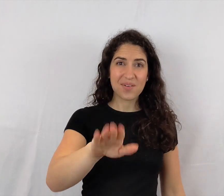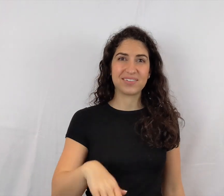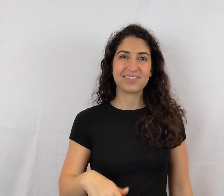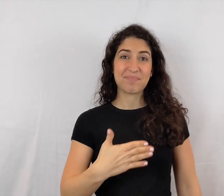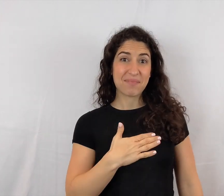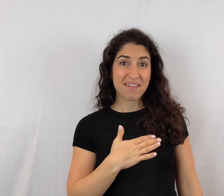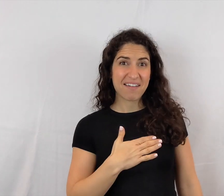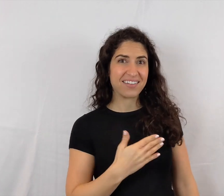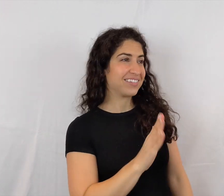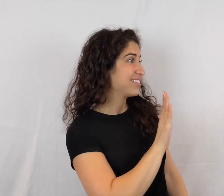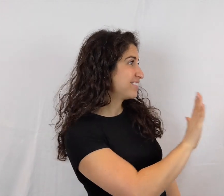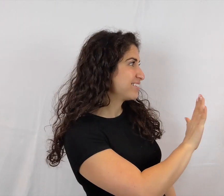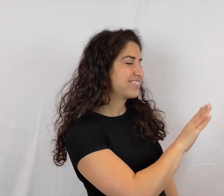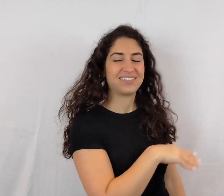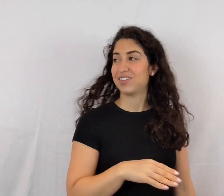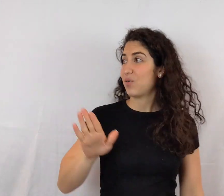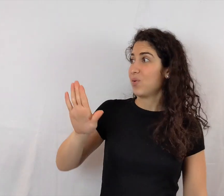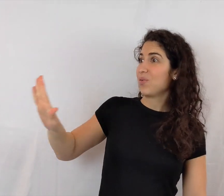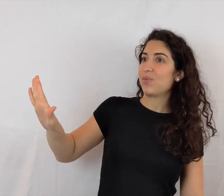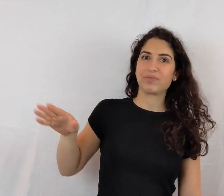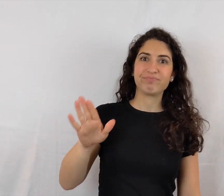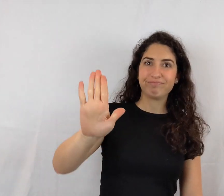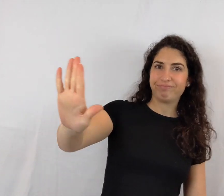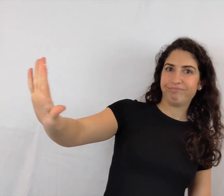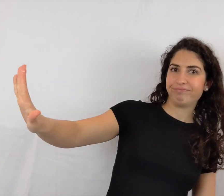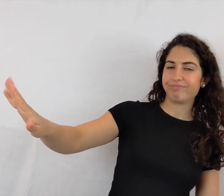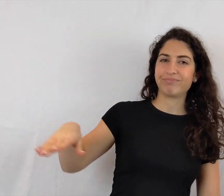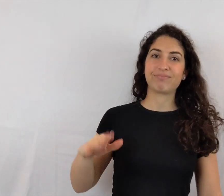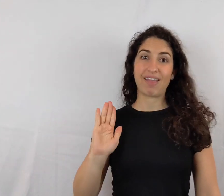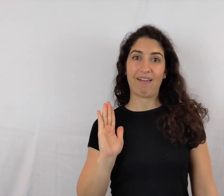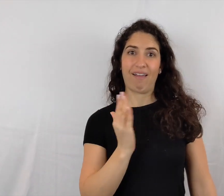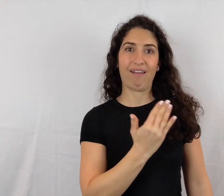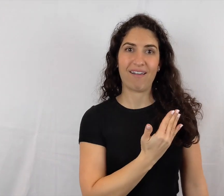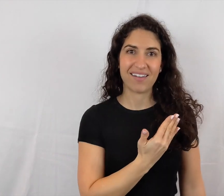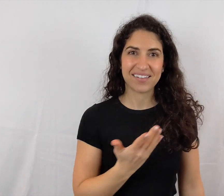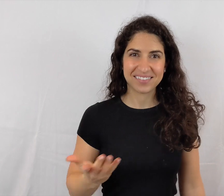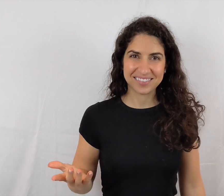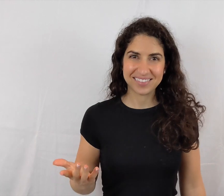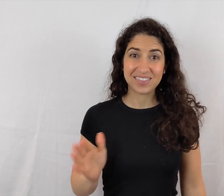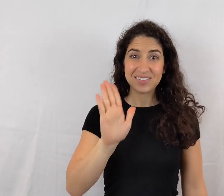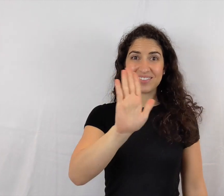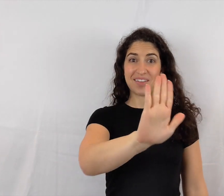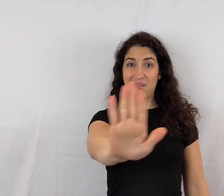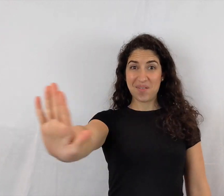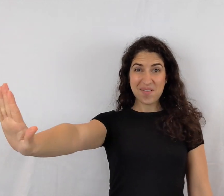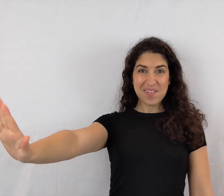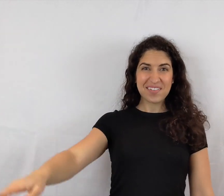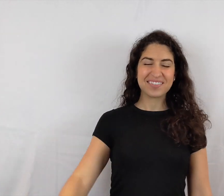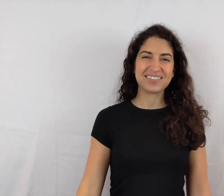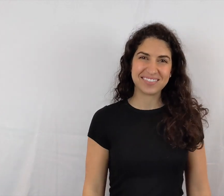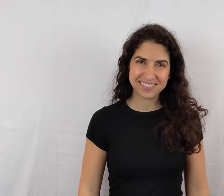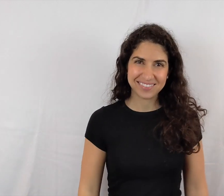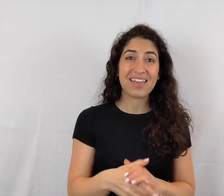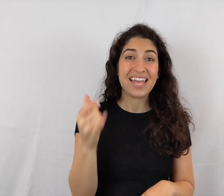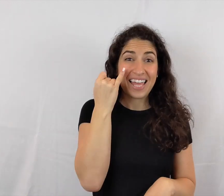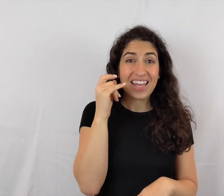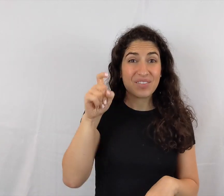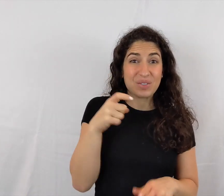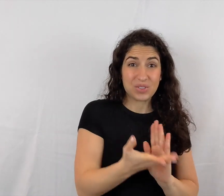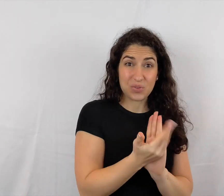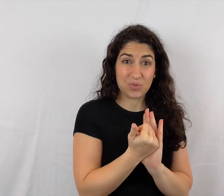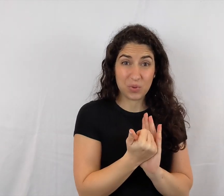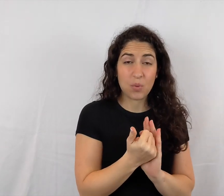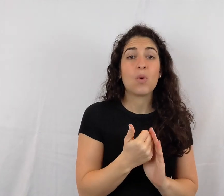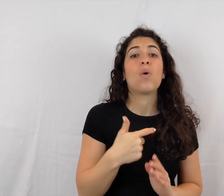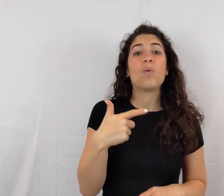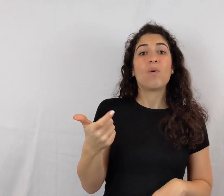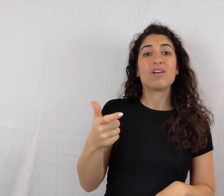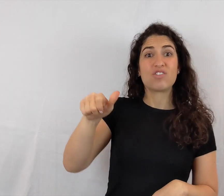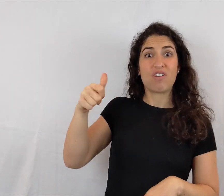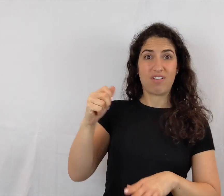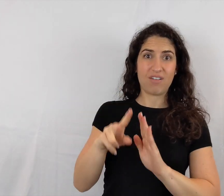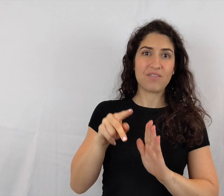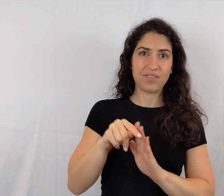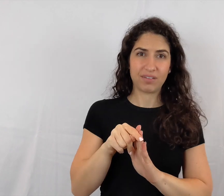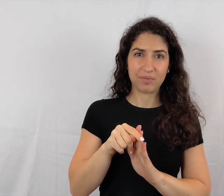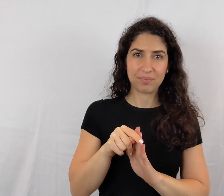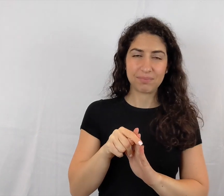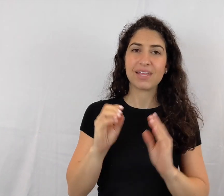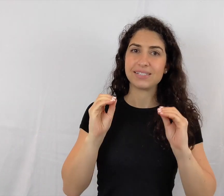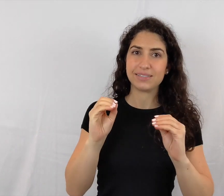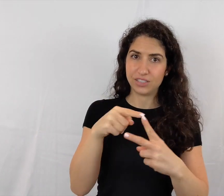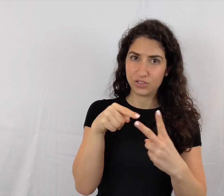Yours, mine, his, hers, theirs, ours, yours. If you need to review, watch the other video.